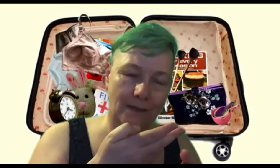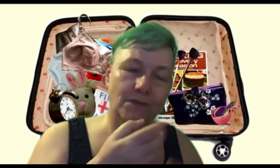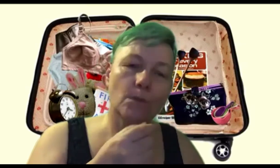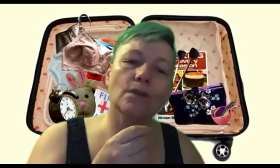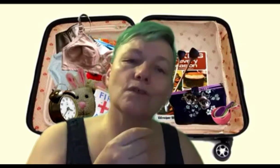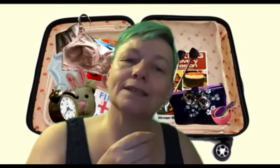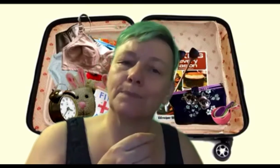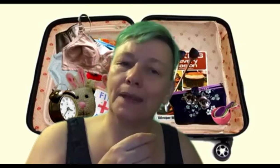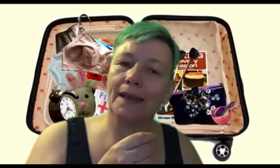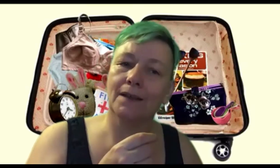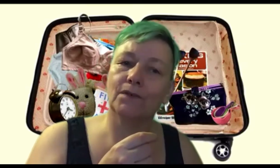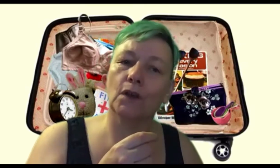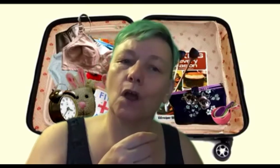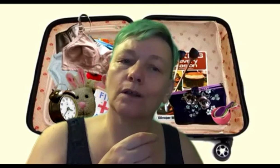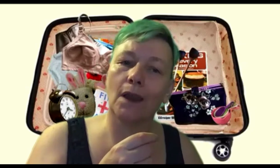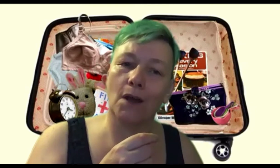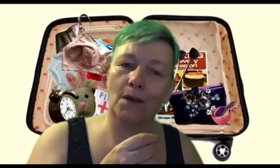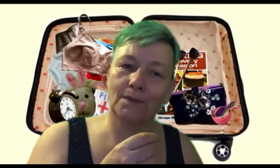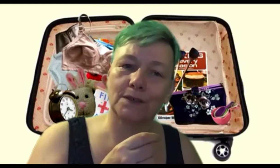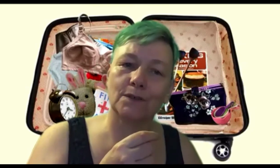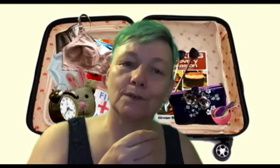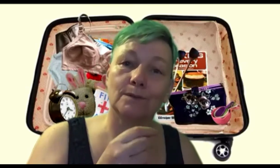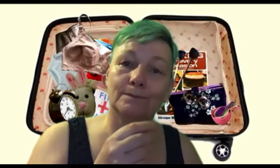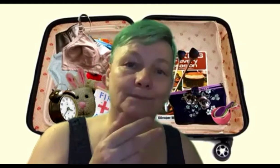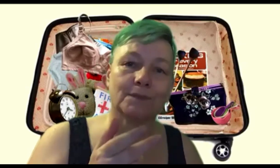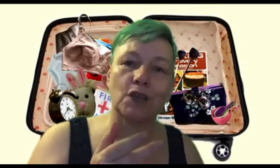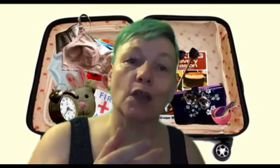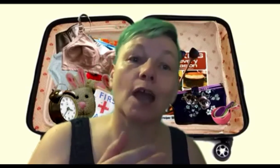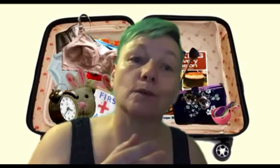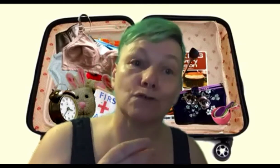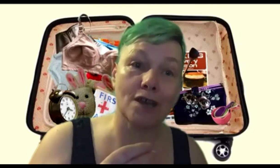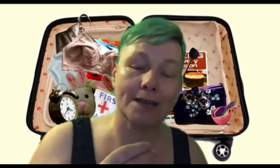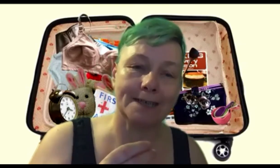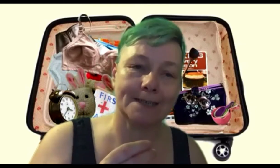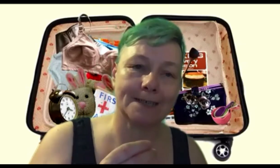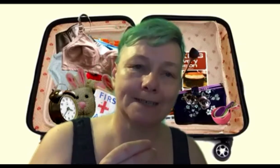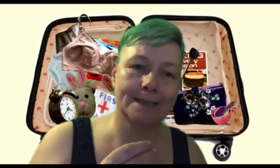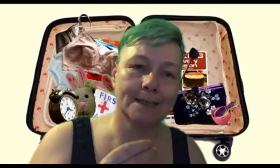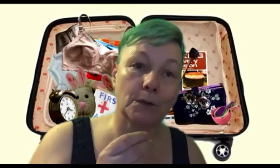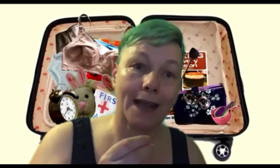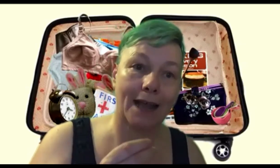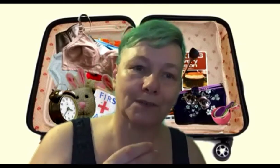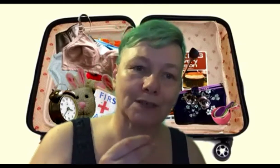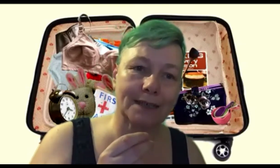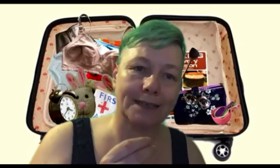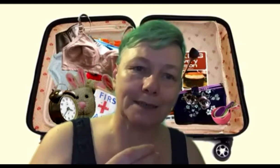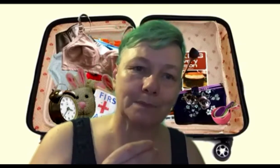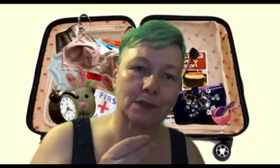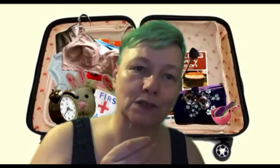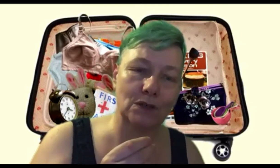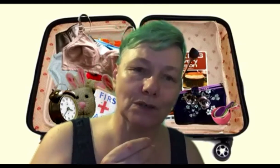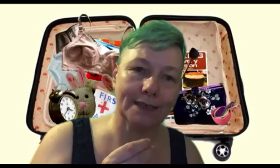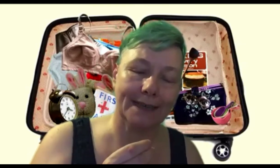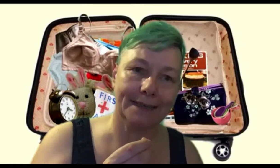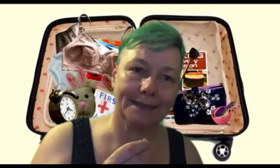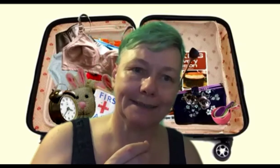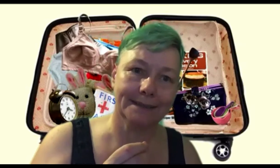If you want the recipe for long love to turn out right, you have to keep talking.